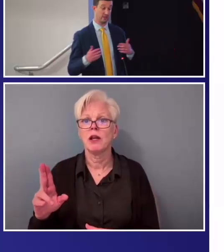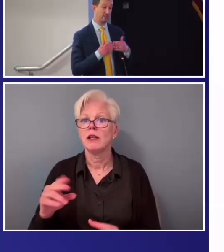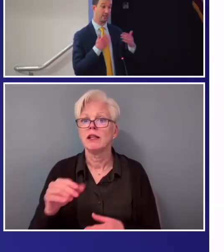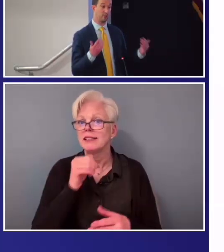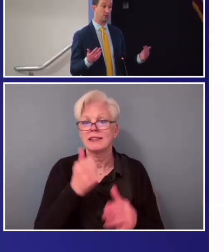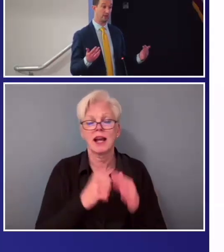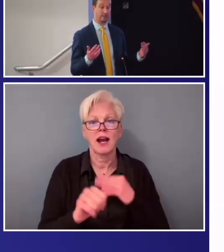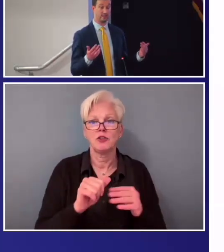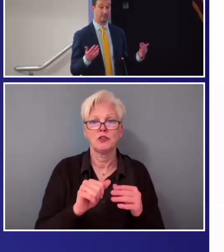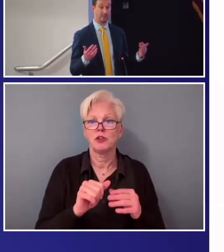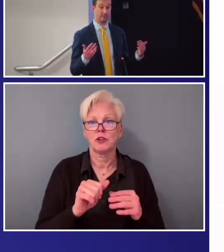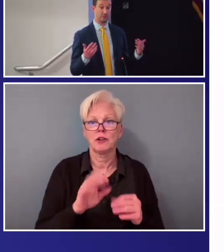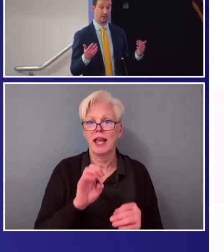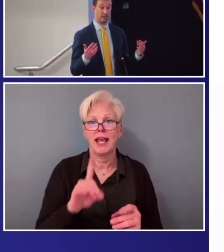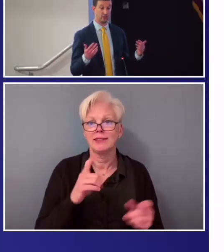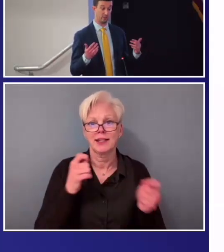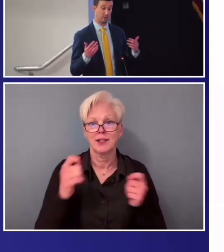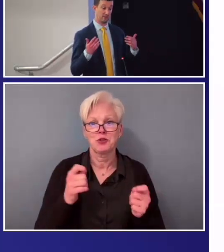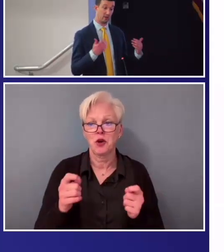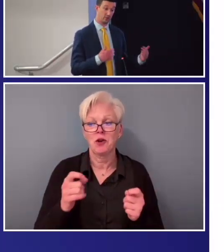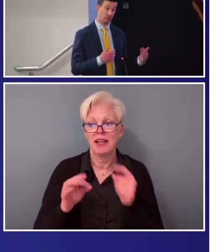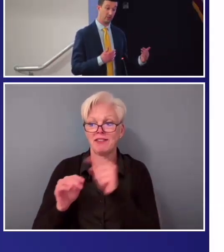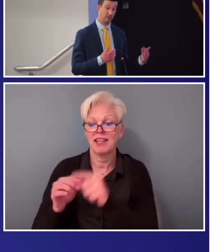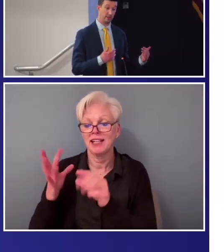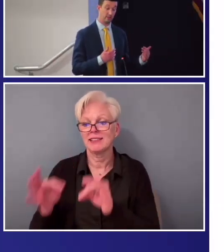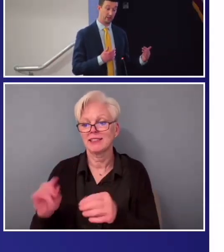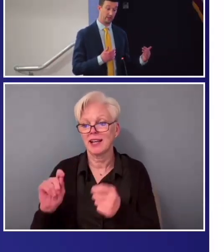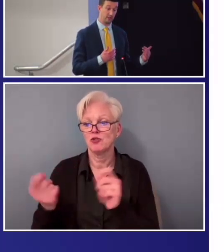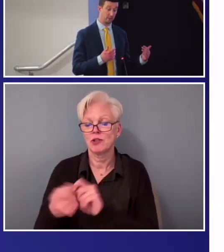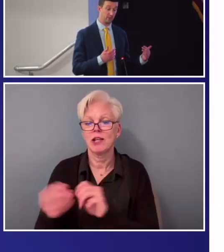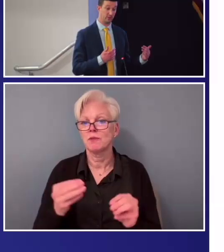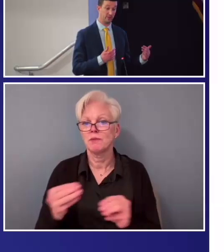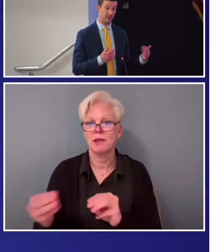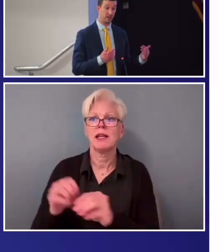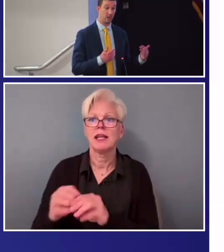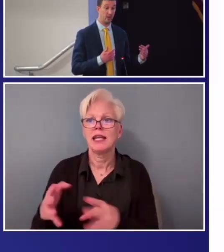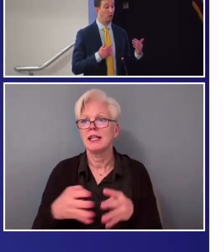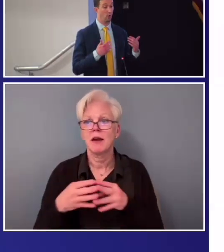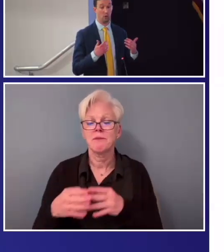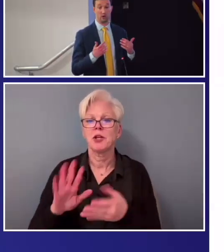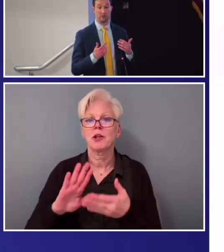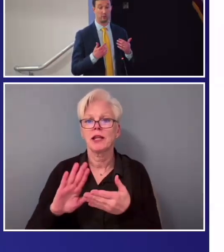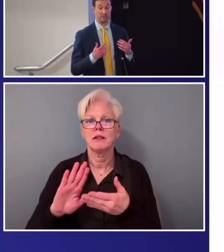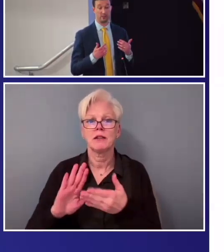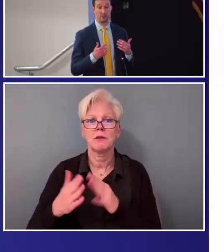If at any point they decided to change the methodology in the American Community Survey, or for example,